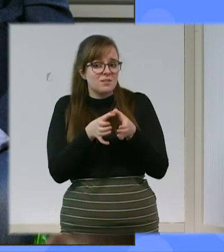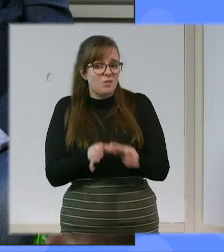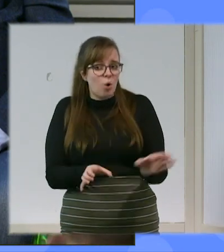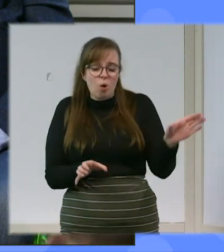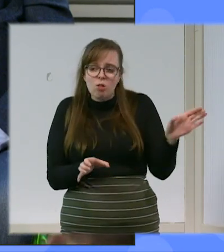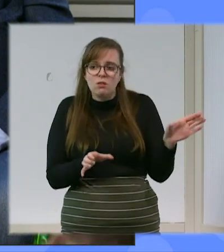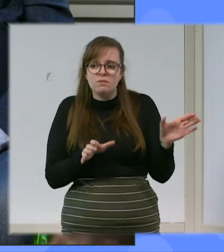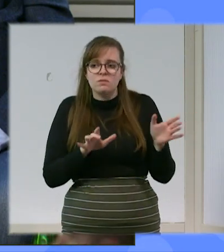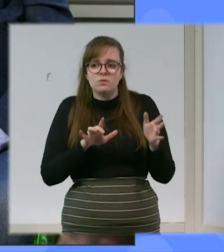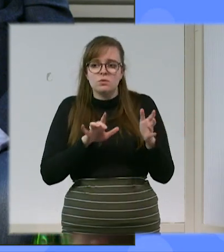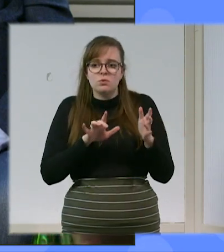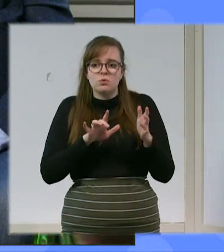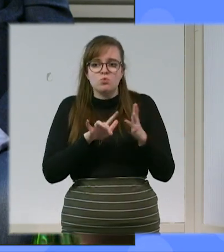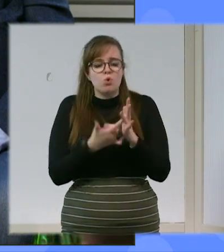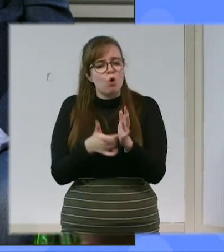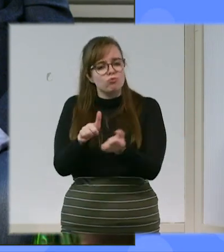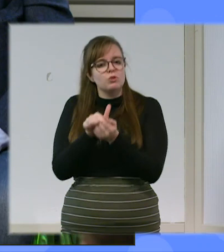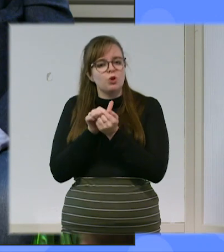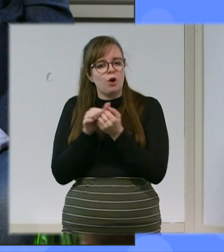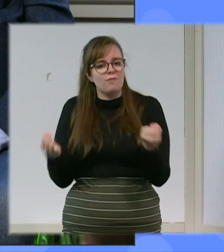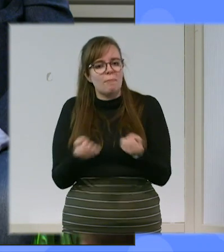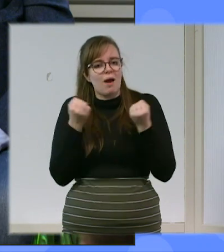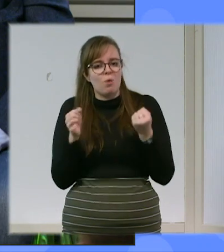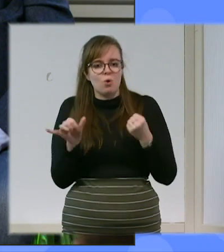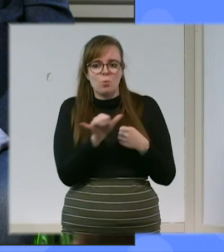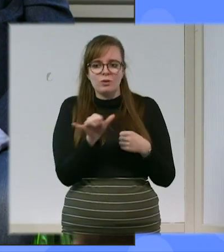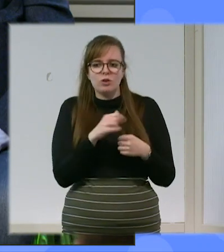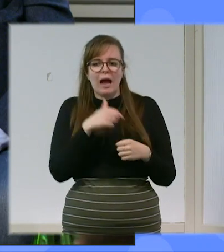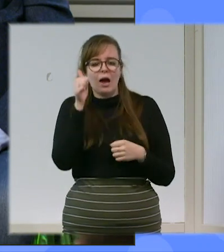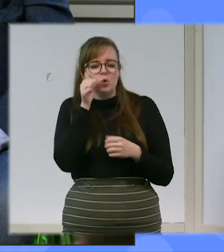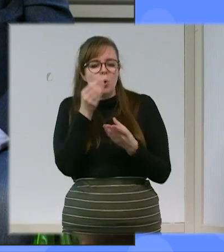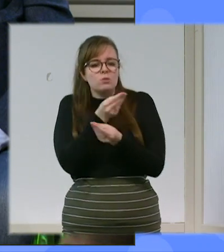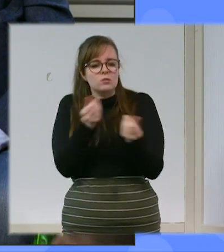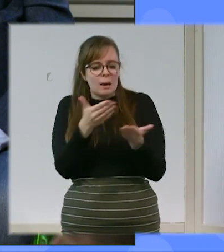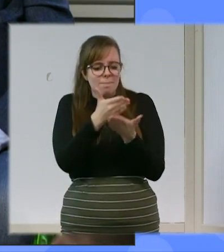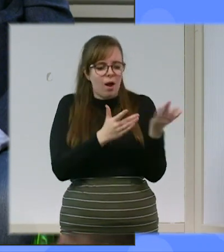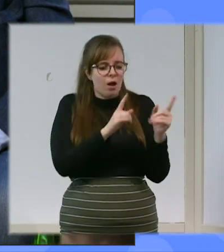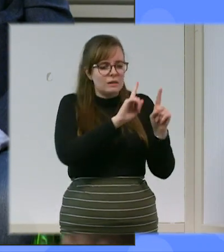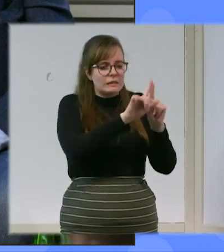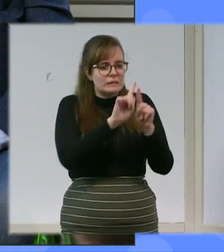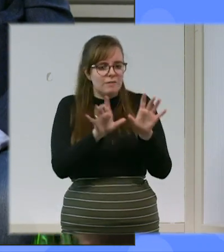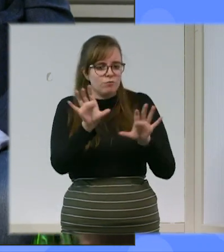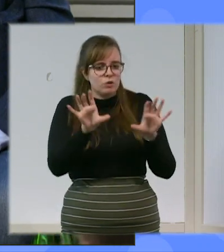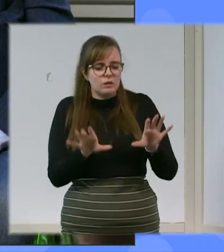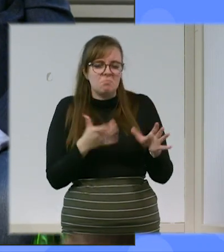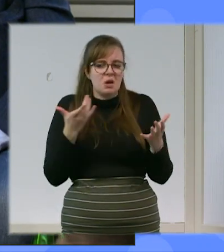if it was reserved I know there'll be certain aspects of it probably but we're